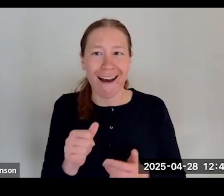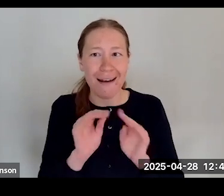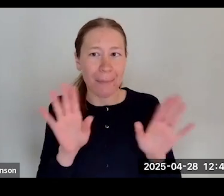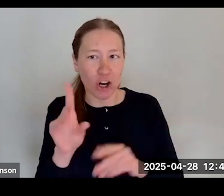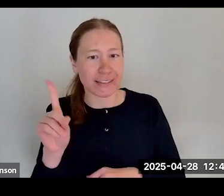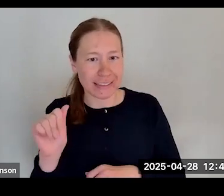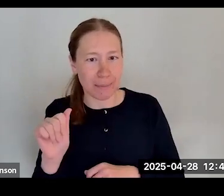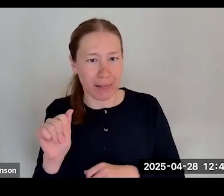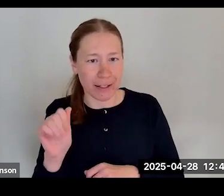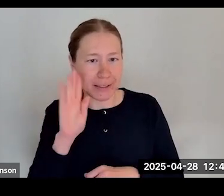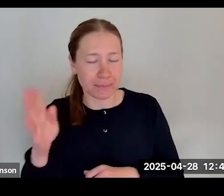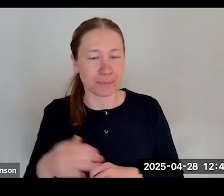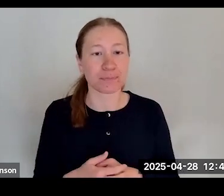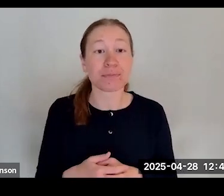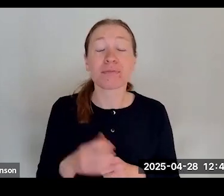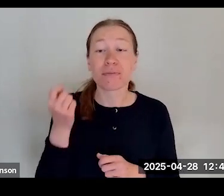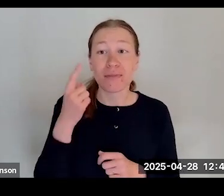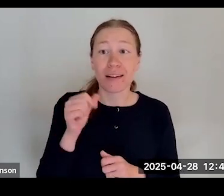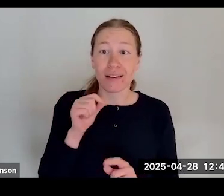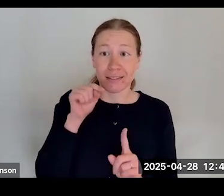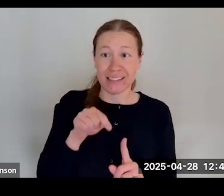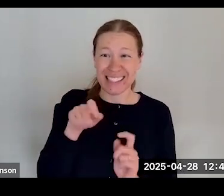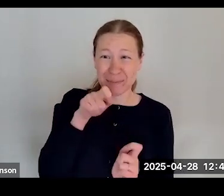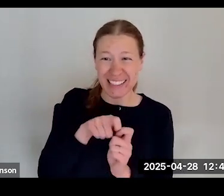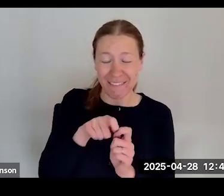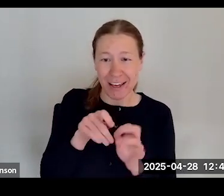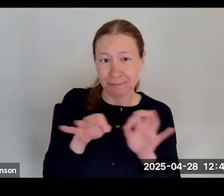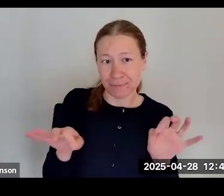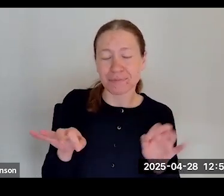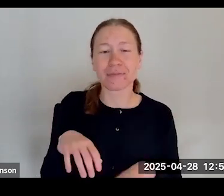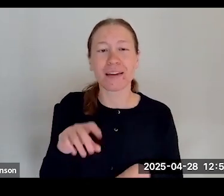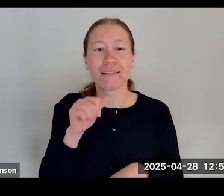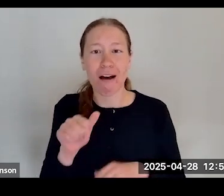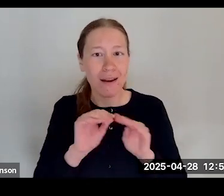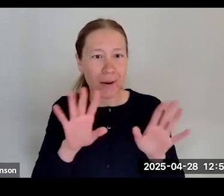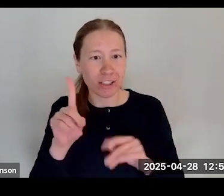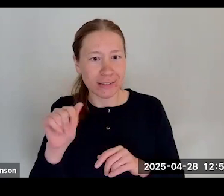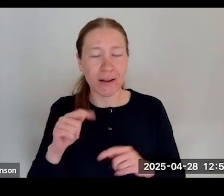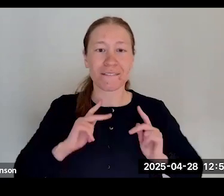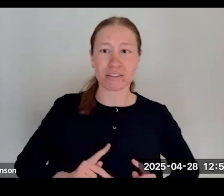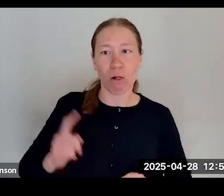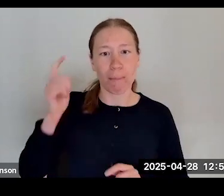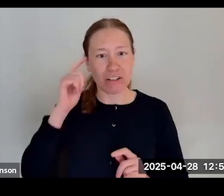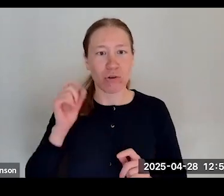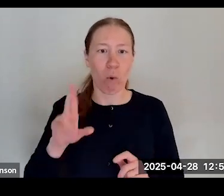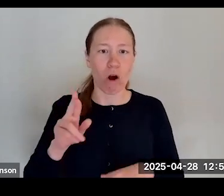And more specifically, the definition for that is a physical, mental, or neurological condition that is not visible